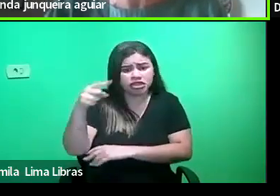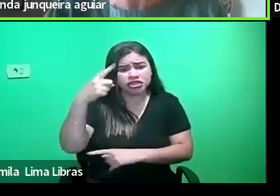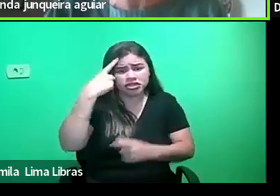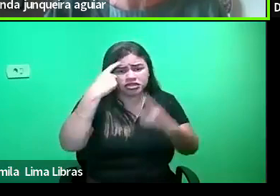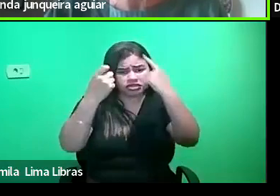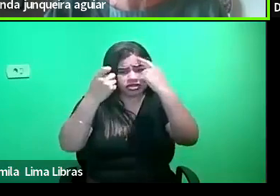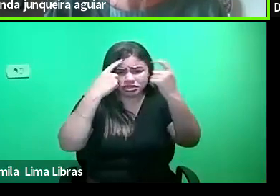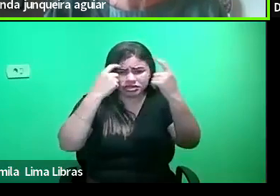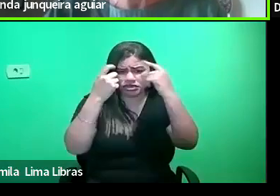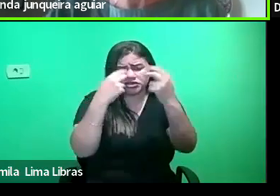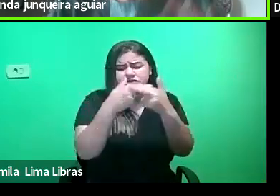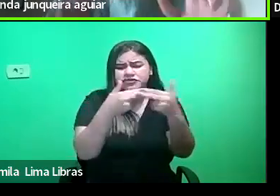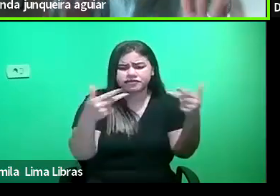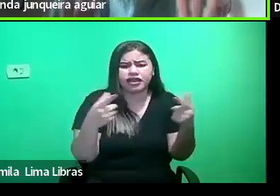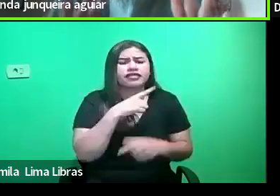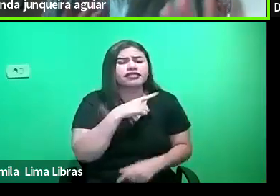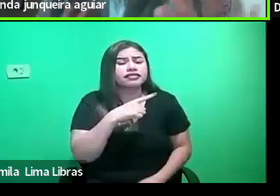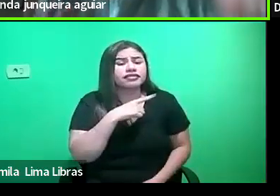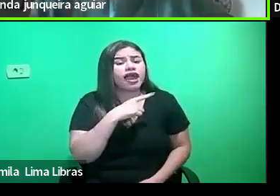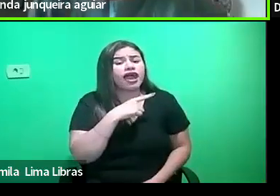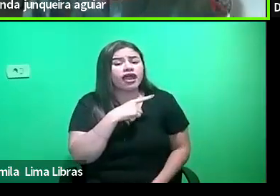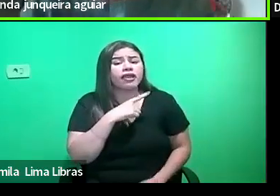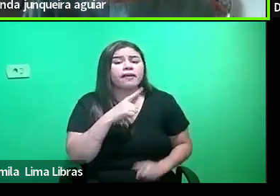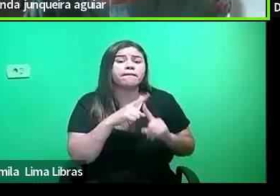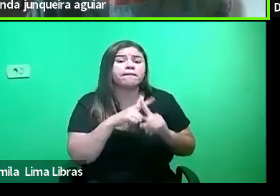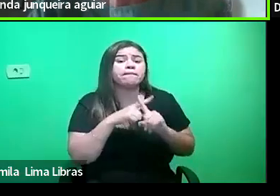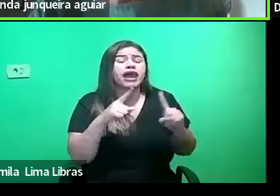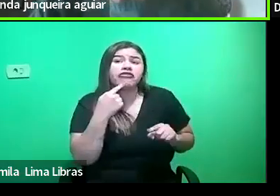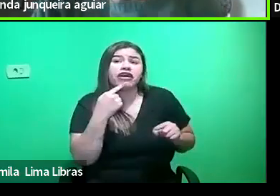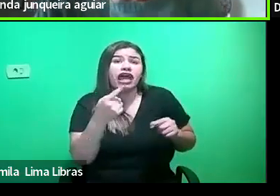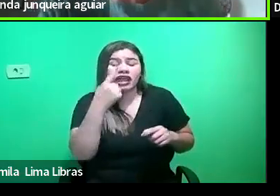Msuashki, *lang*